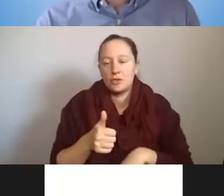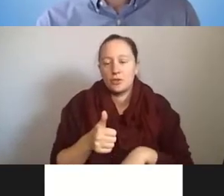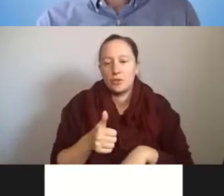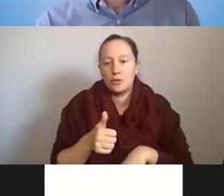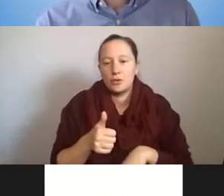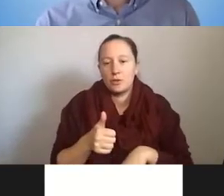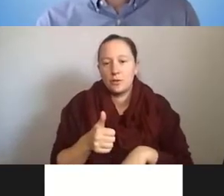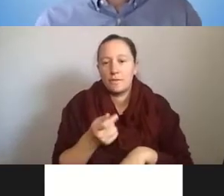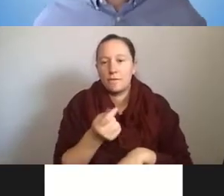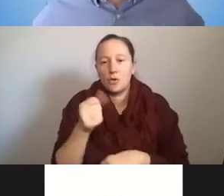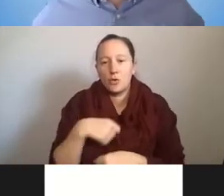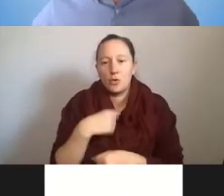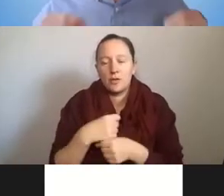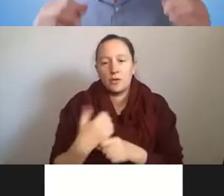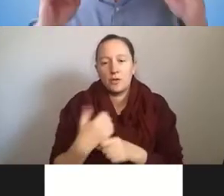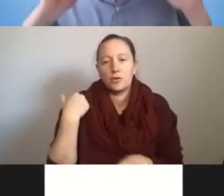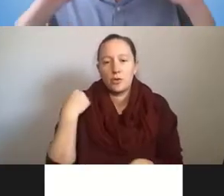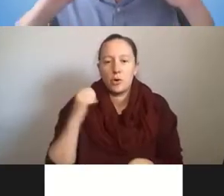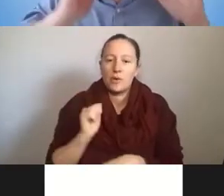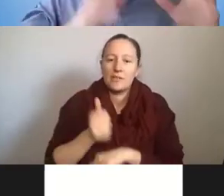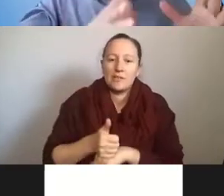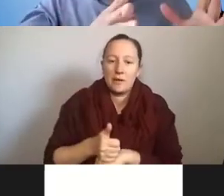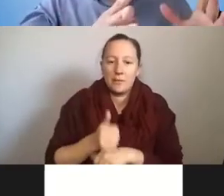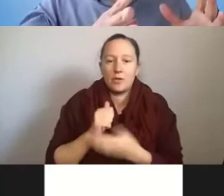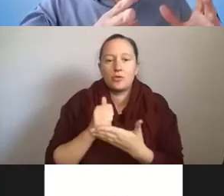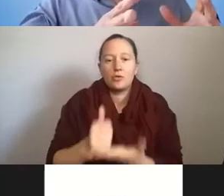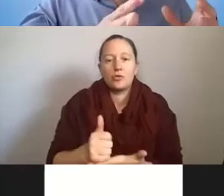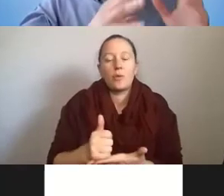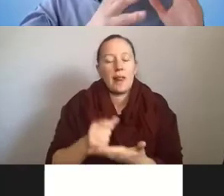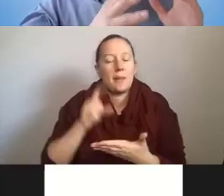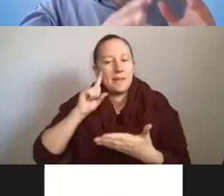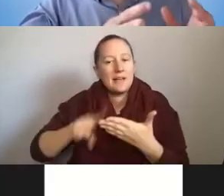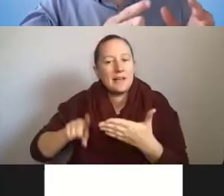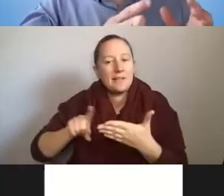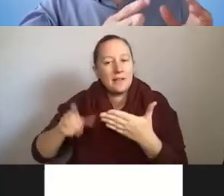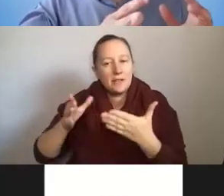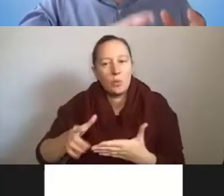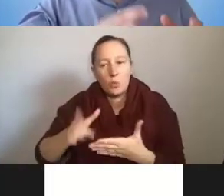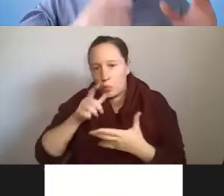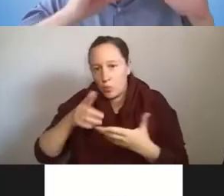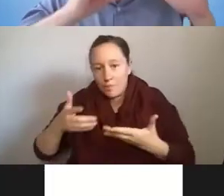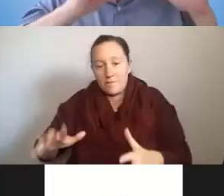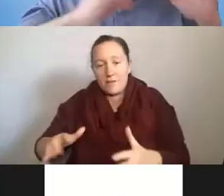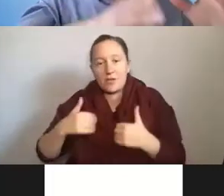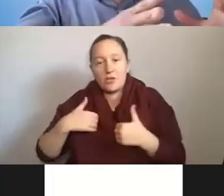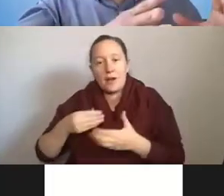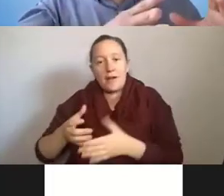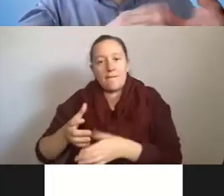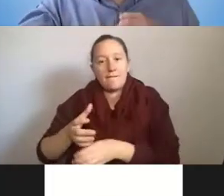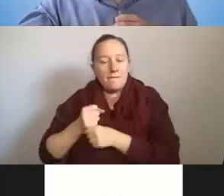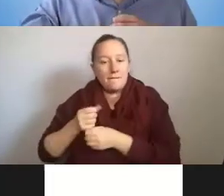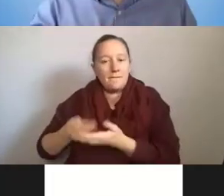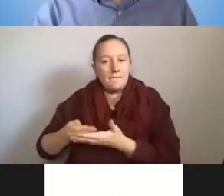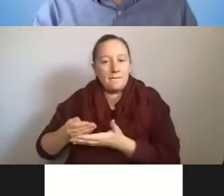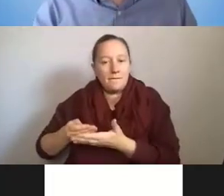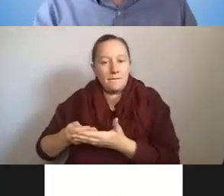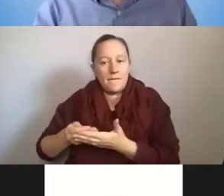and it was established to help investigators who are funded by basic science research funding,